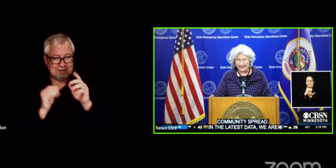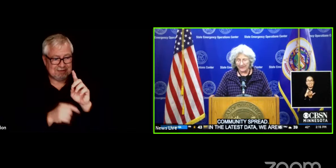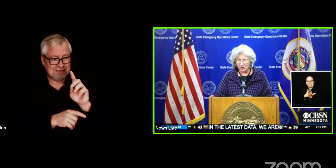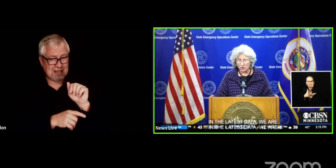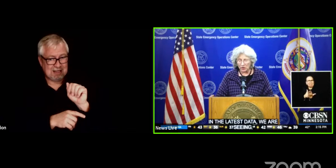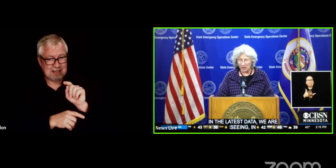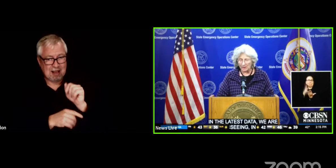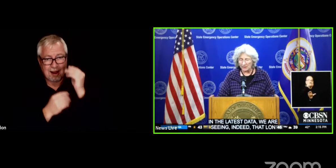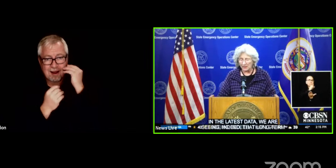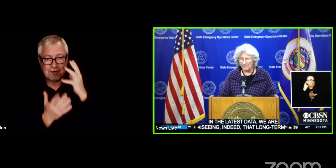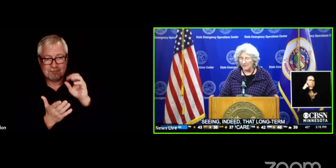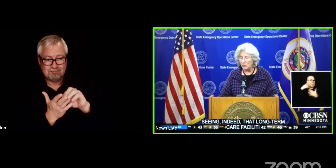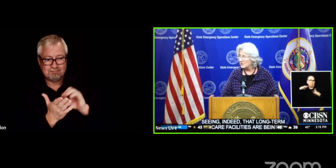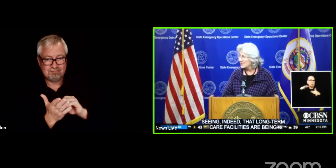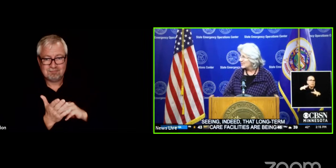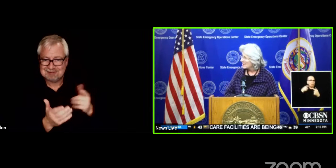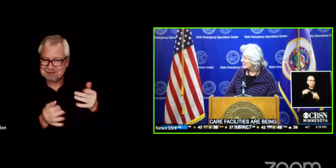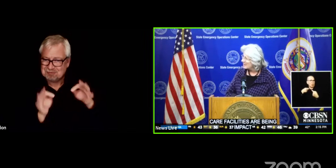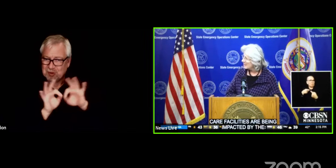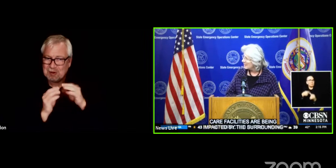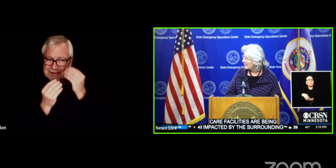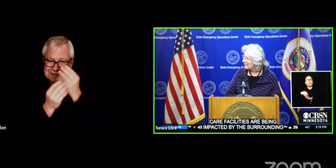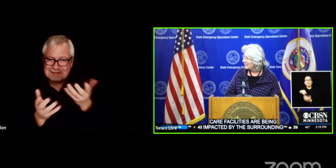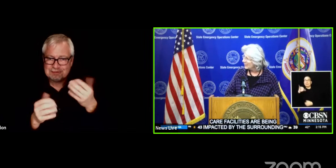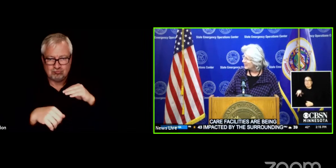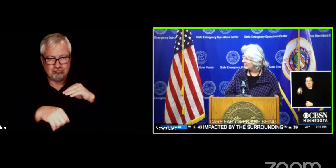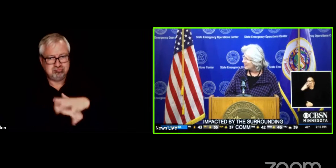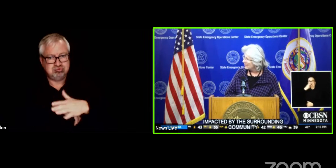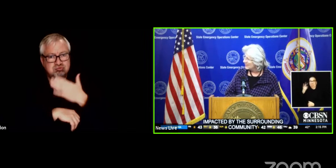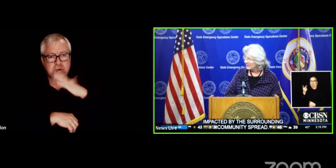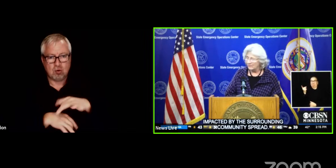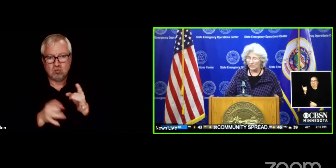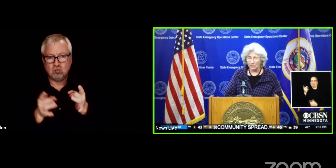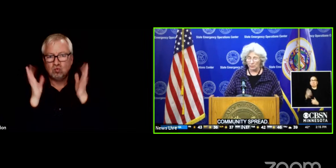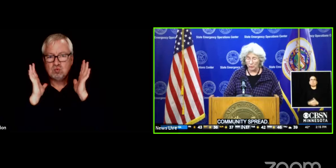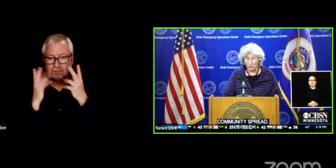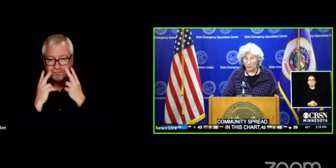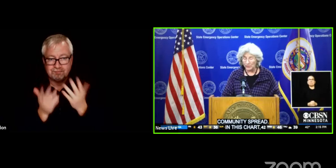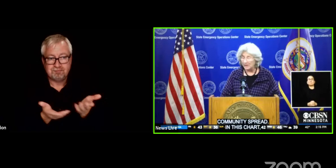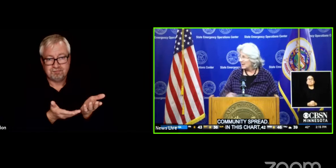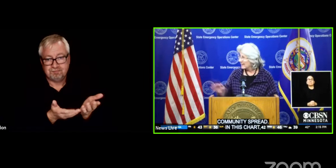IN THIS CHART, YOU CAN SEE, WITH THE GREEN LINE THAT